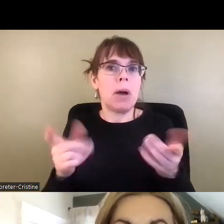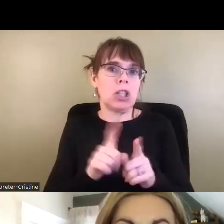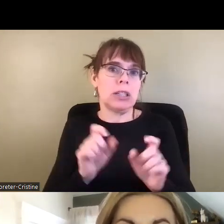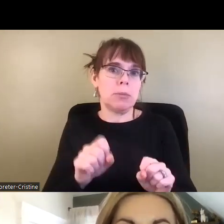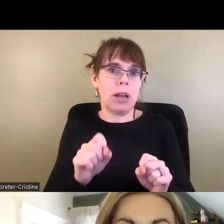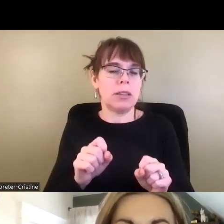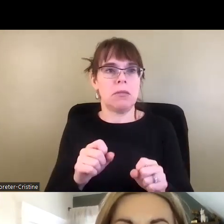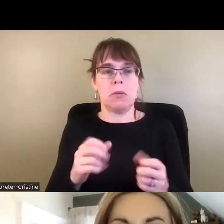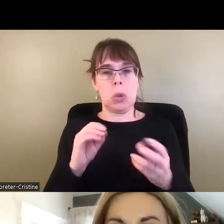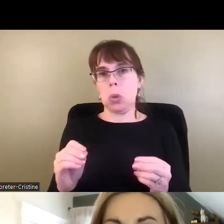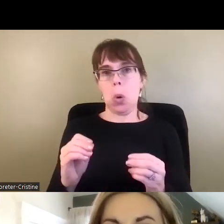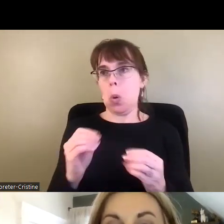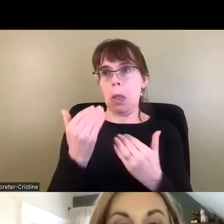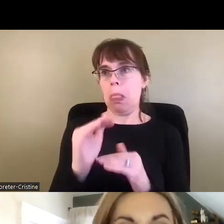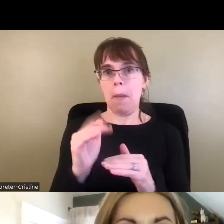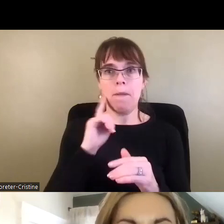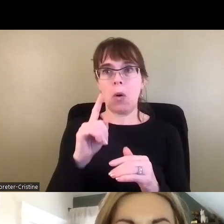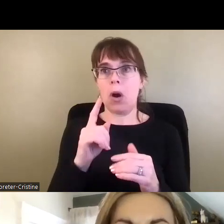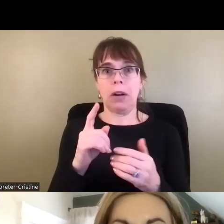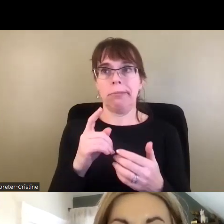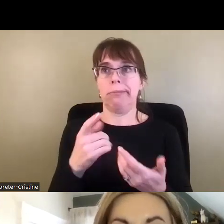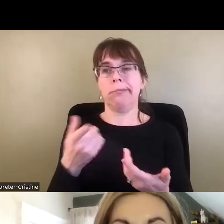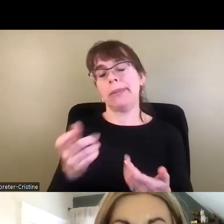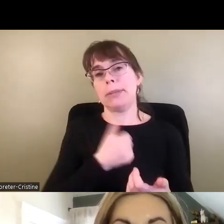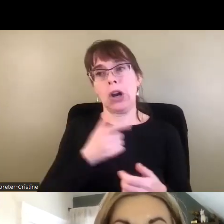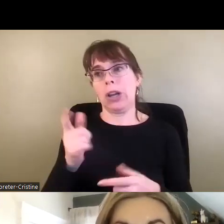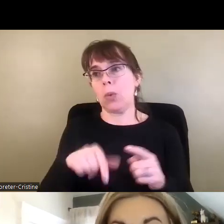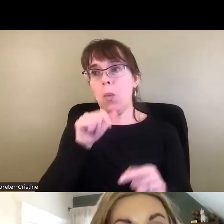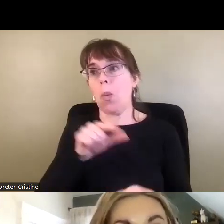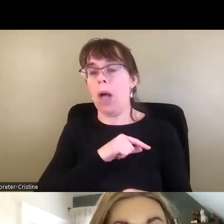restrictions for somebody to be disqualified. So we can essentially take anyone at their